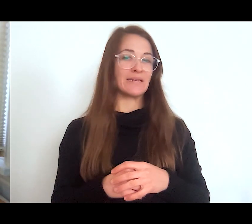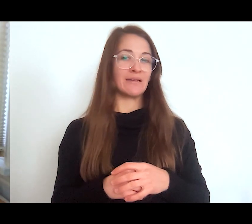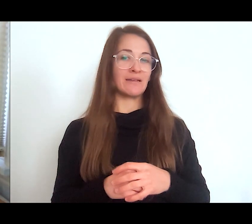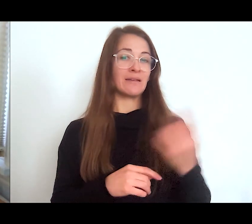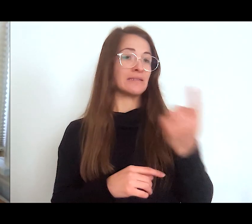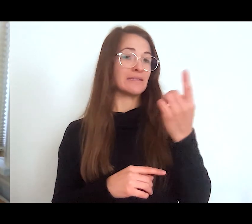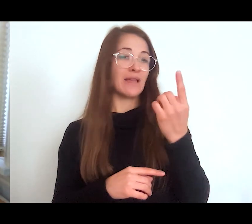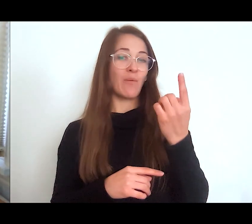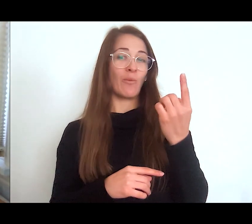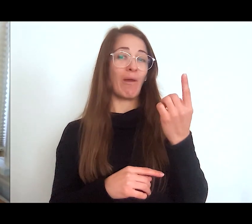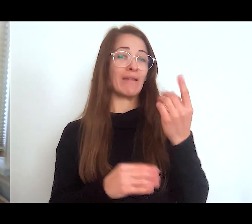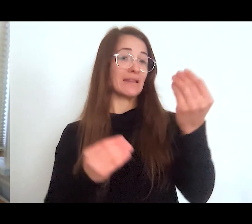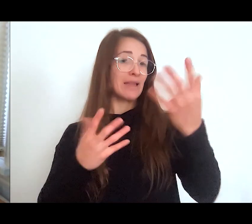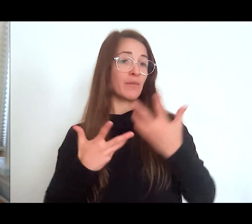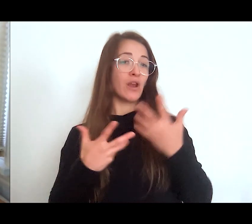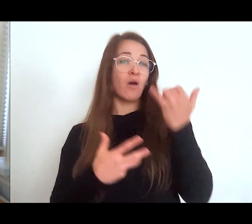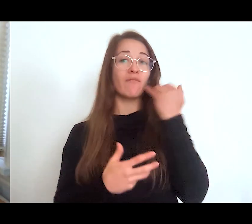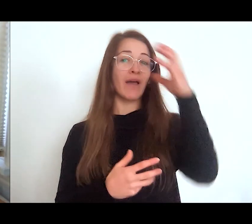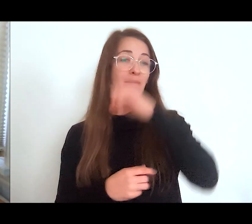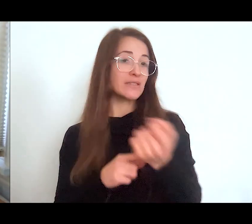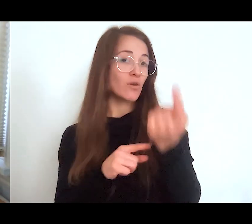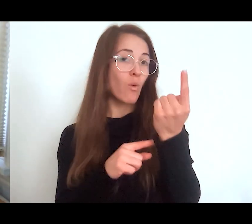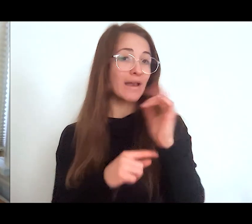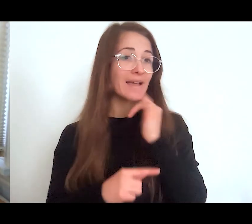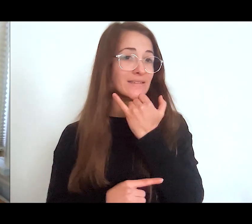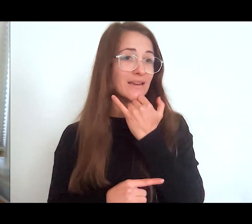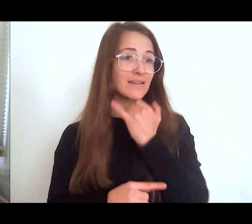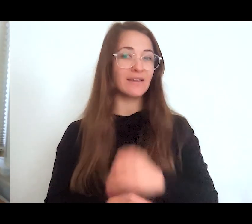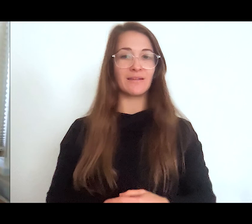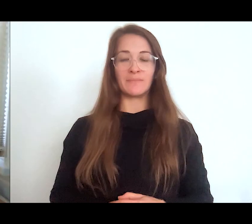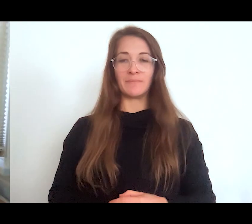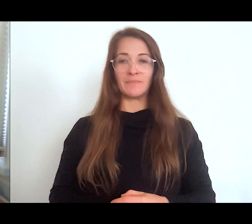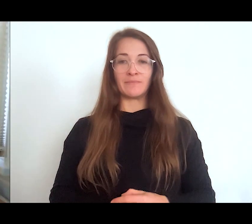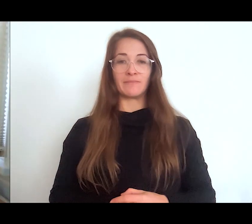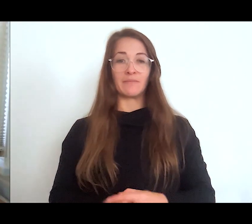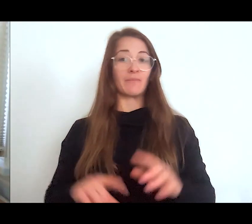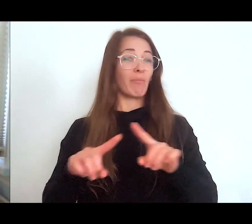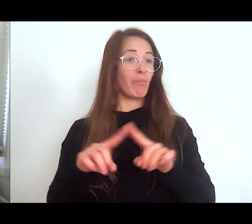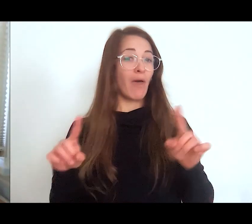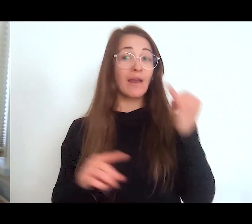SO PLEASE JUMP IN AND LET ME KNOW IF I MISSED ONE.